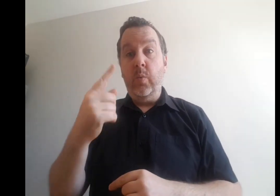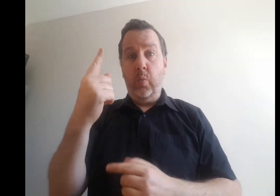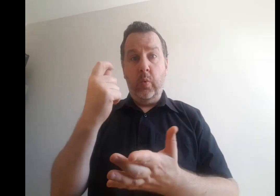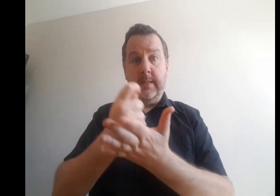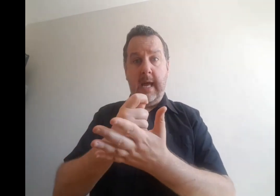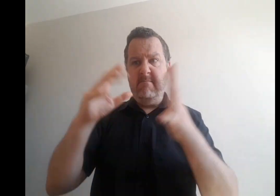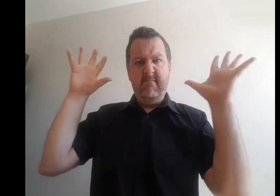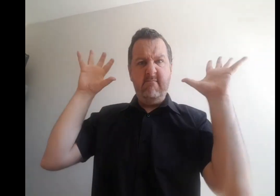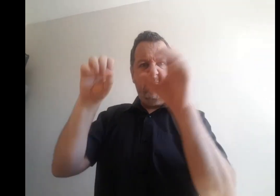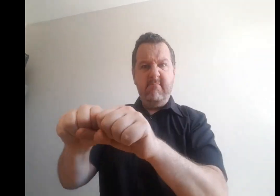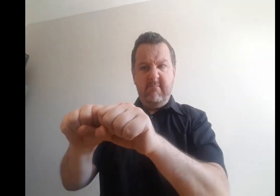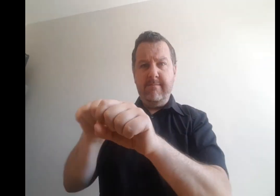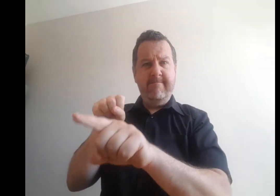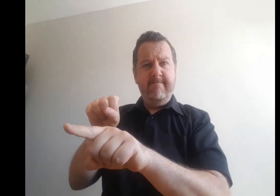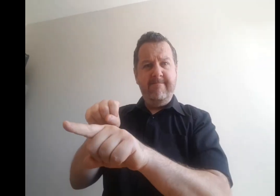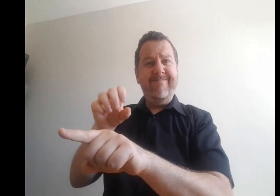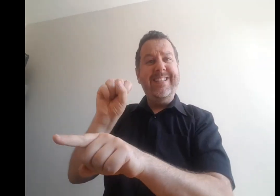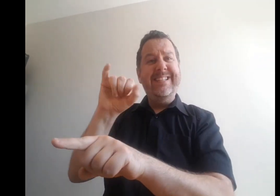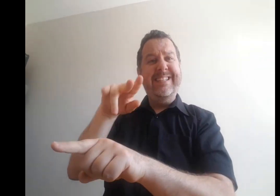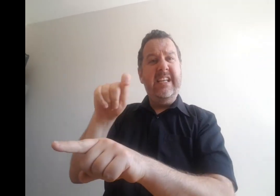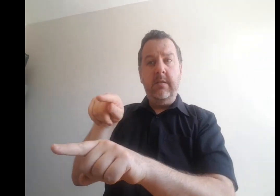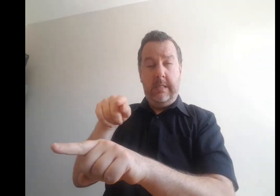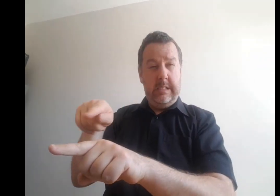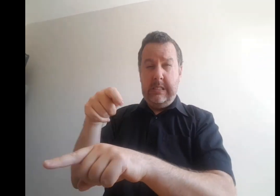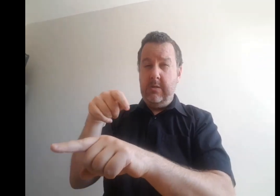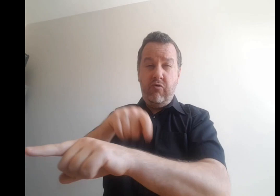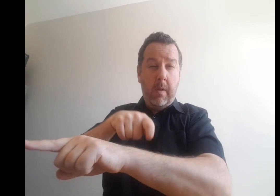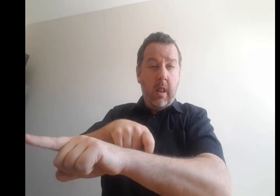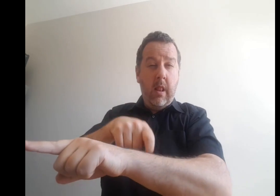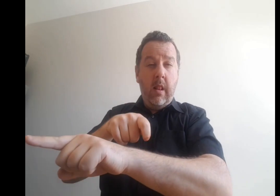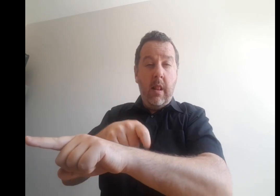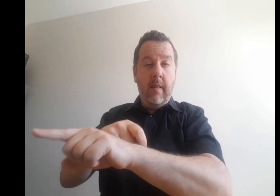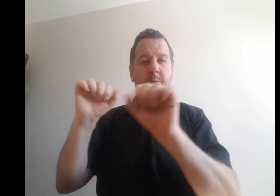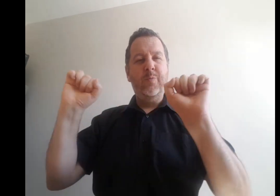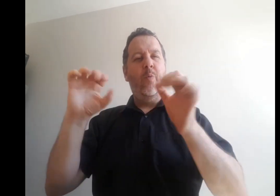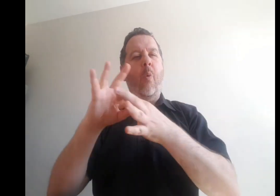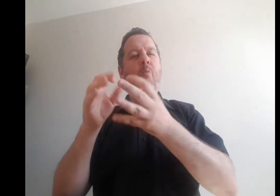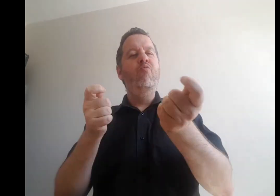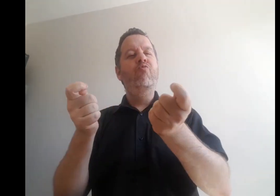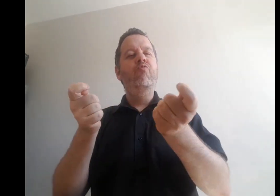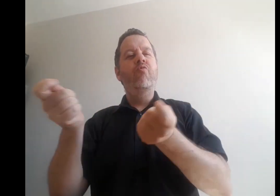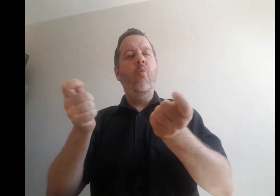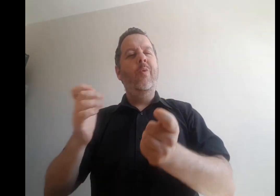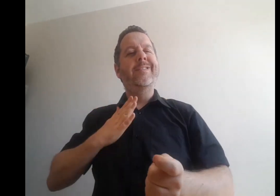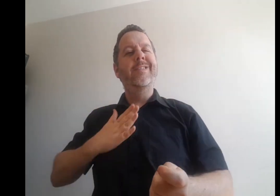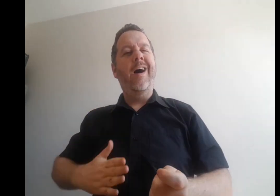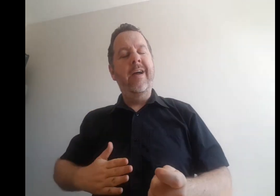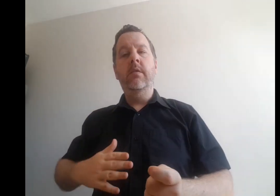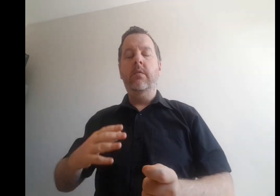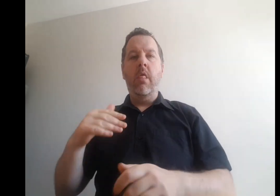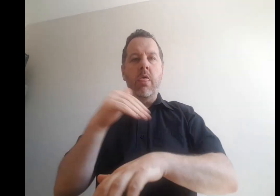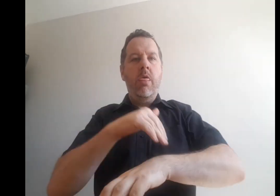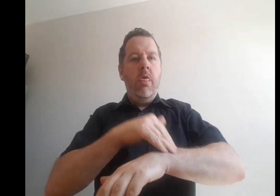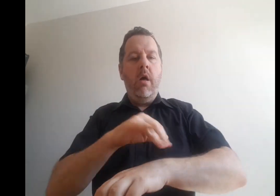because he was such a troublemaker and a constant thorn in the IRA's side.